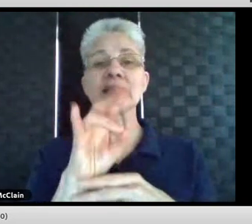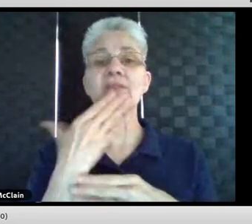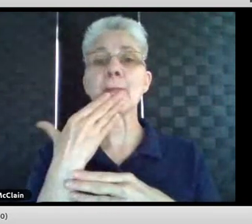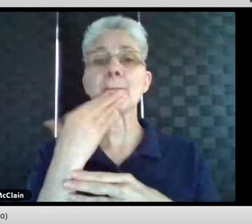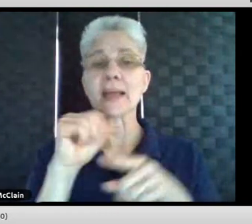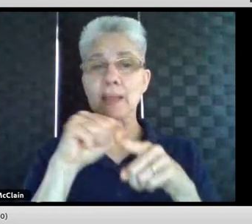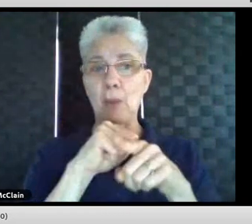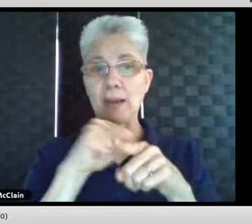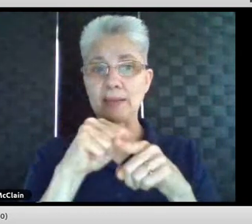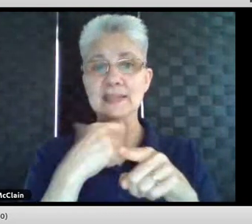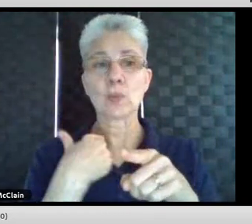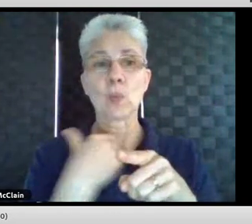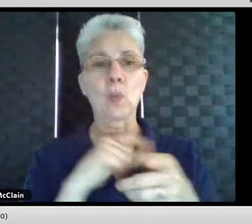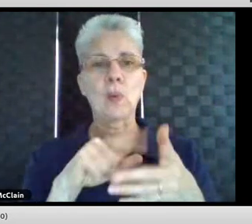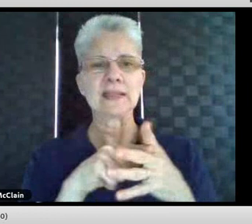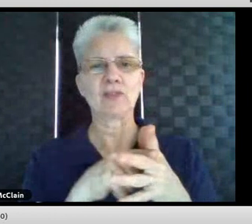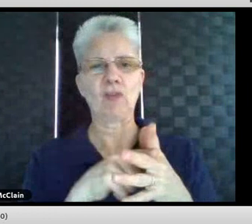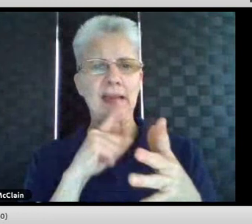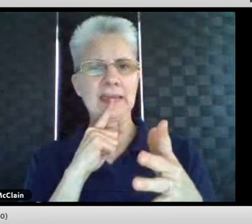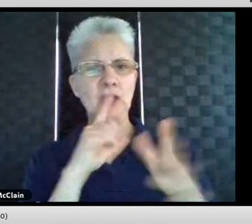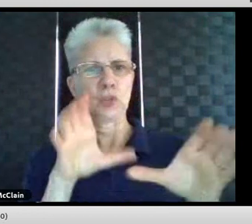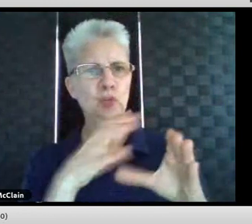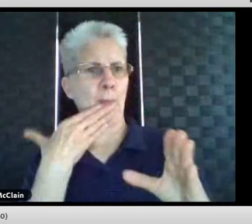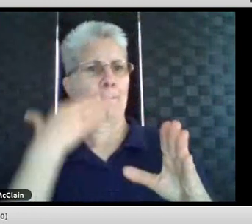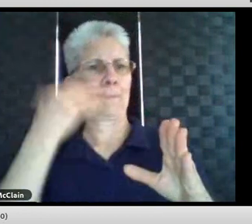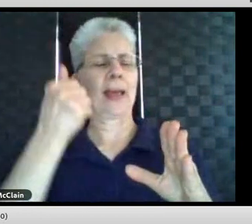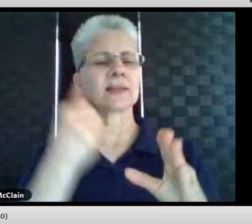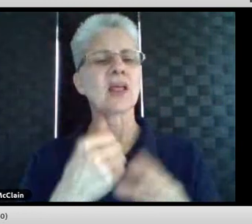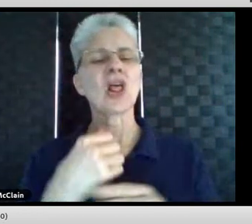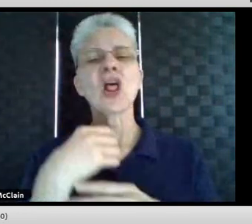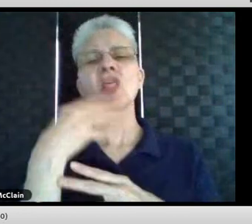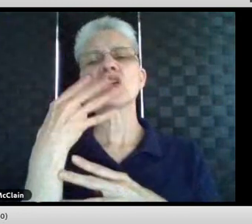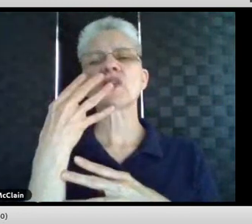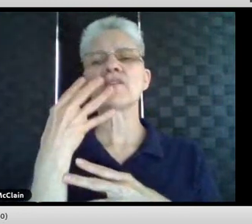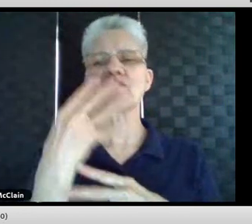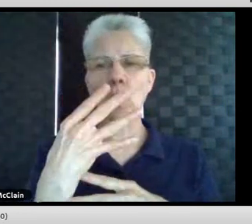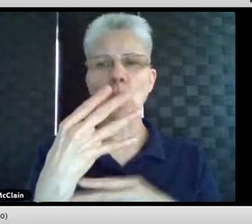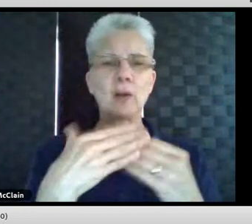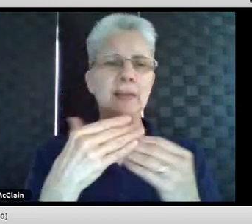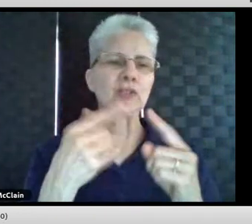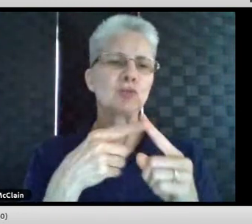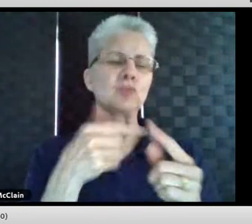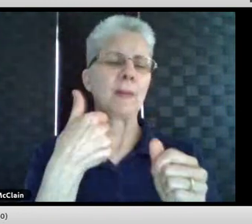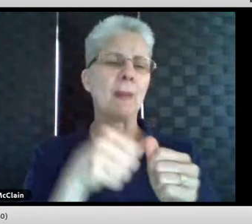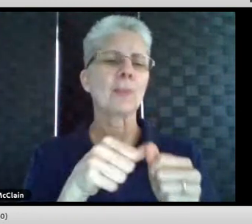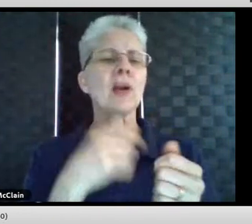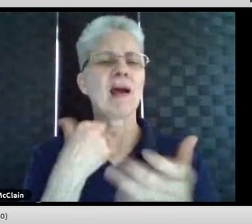When we get to the Zen, I only have four, and it's a lot easier to remember, and I'll talk you through that.